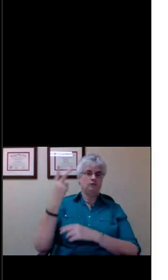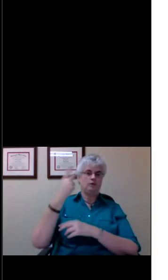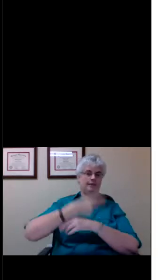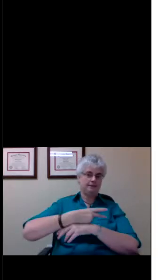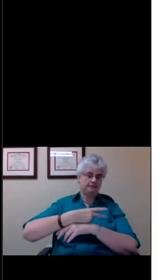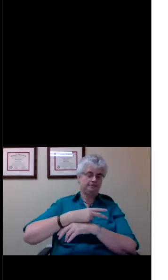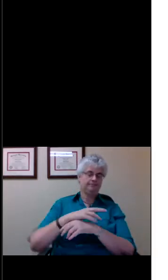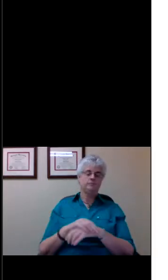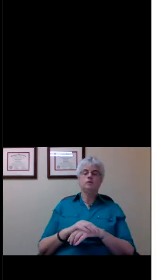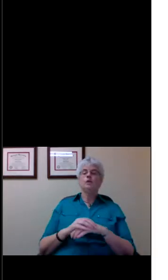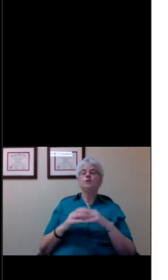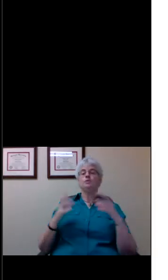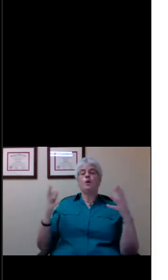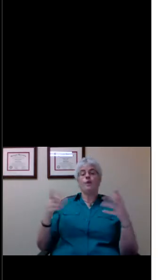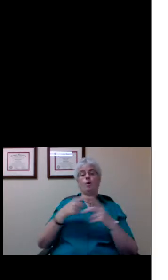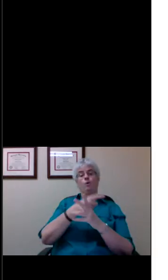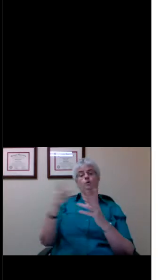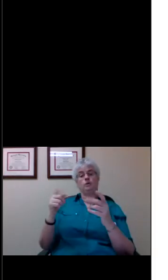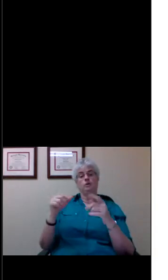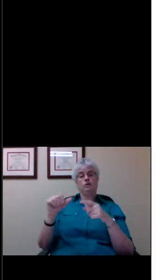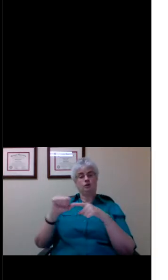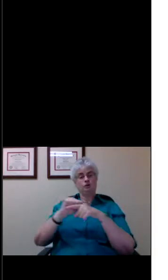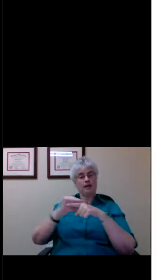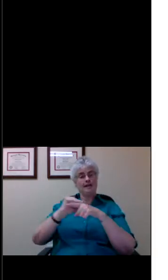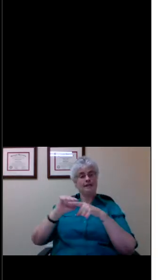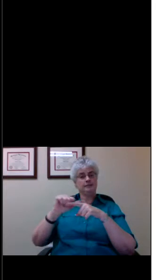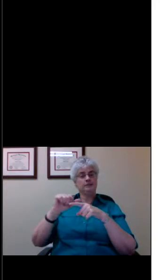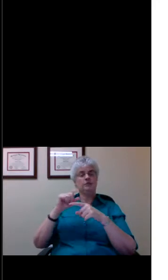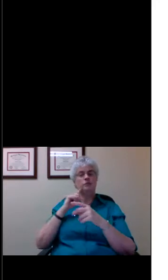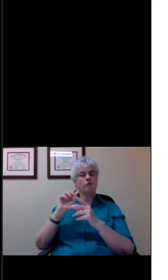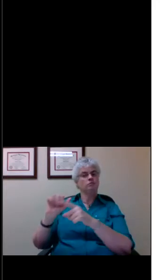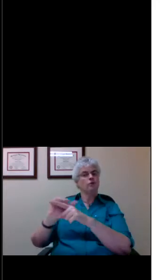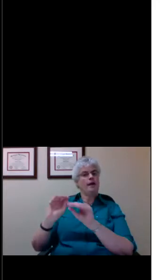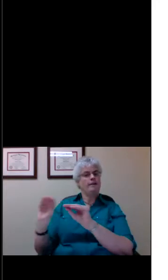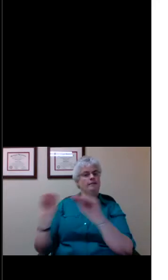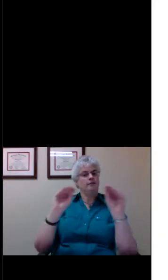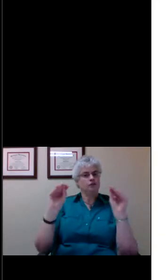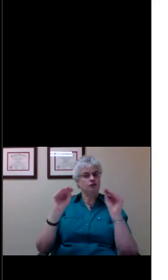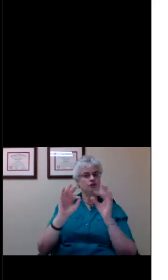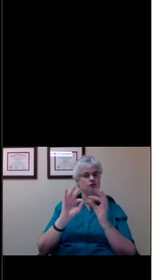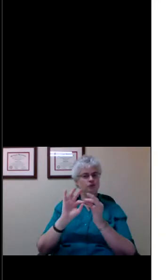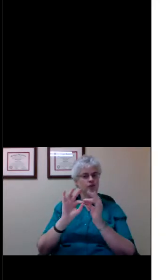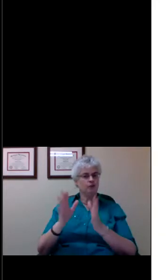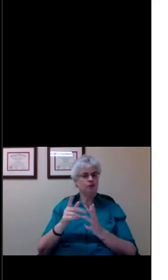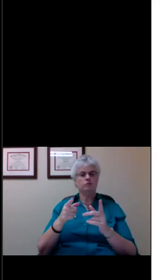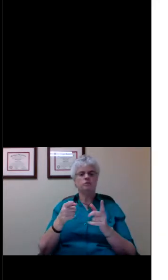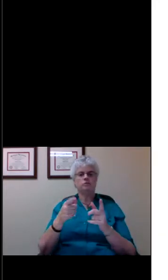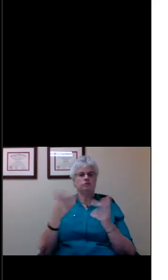day, but historically it's been a two-day training. So those trainings we trained